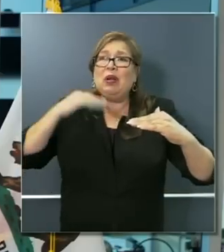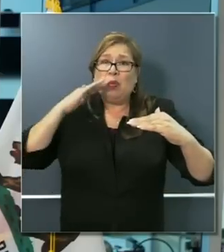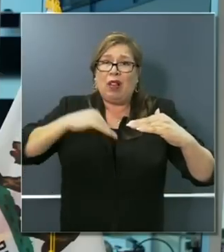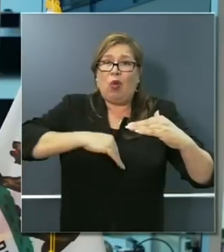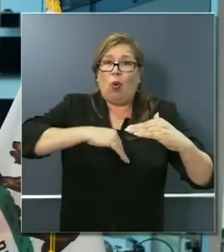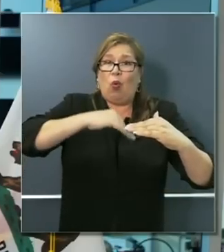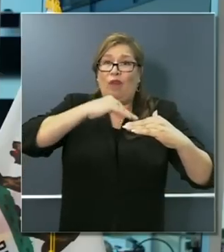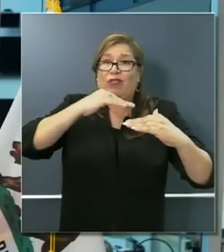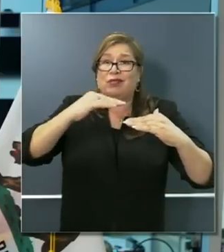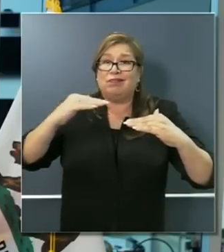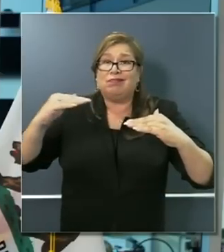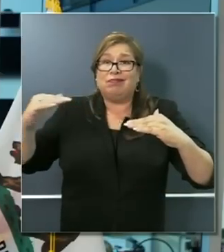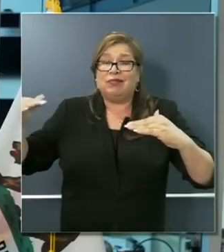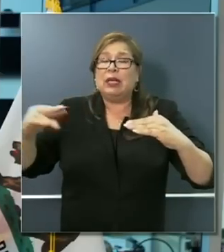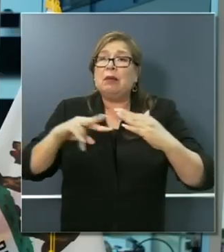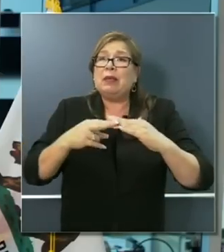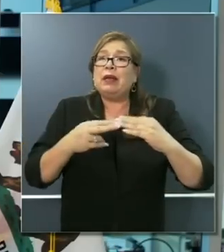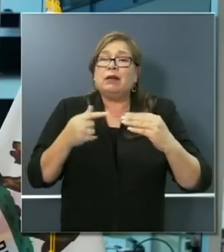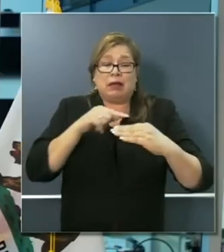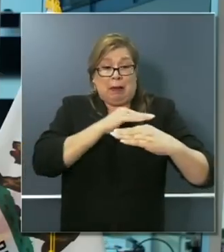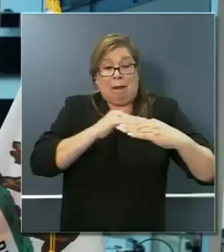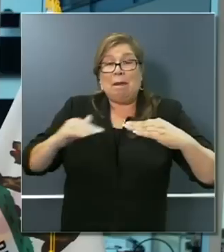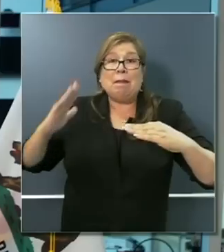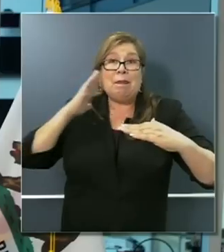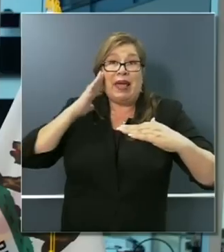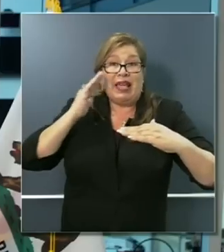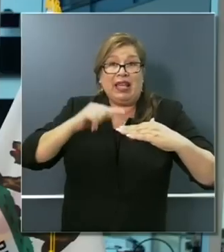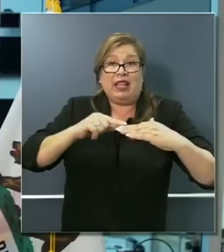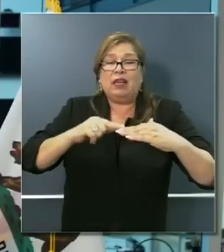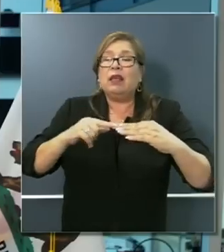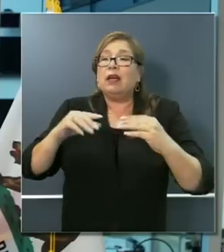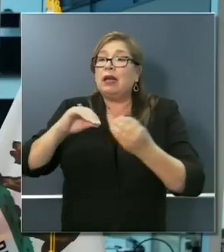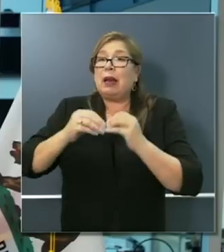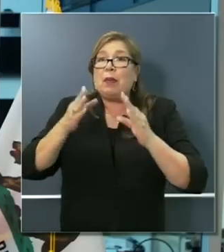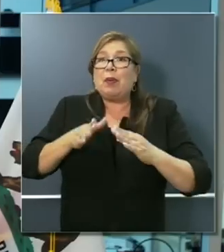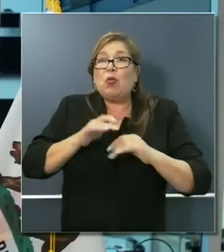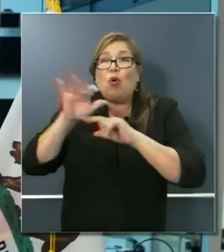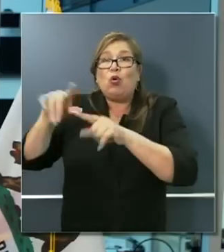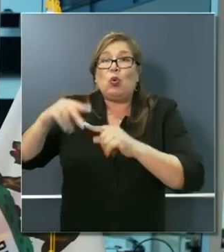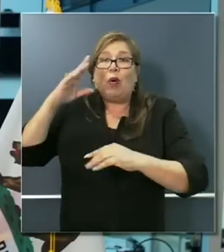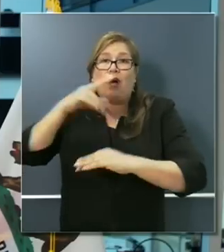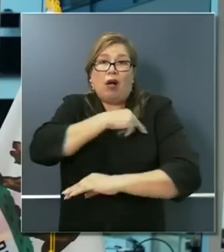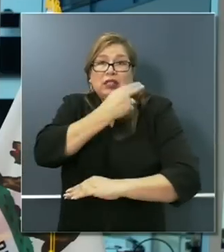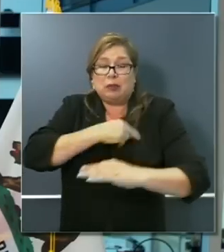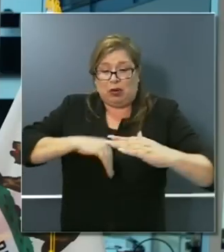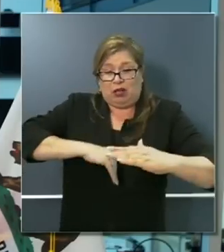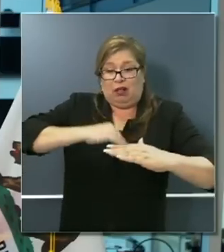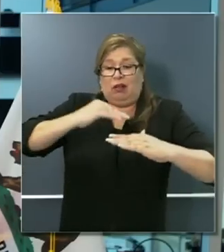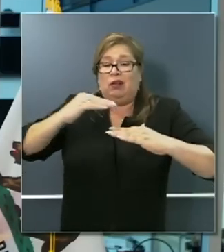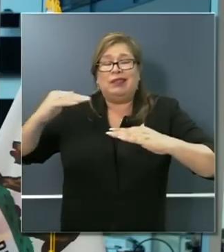WANT TO POINT OUT THAT EVEN IN THIS SCENARIO, NOT THE BEST CASE SCENARIO, THIS IS WHAT WE DO IF